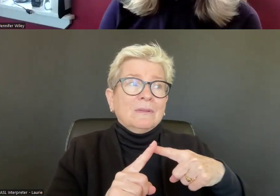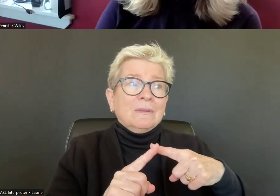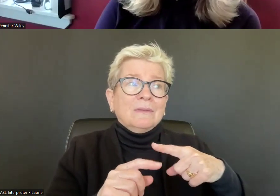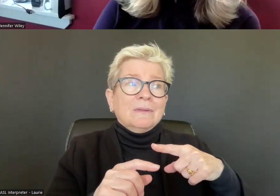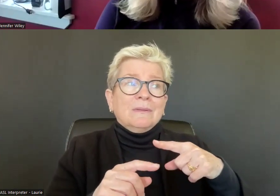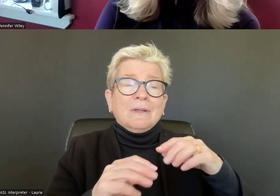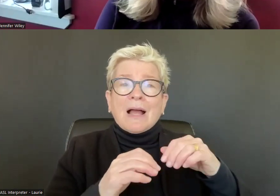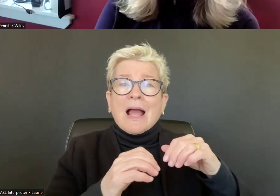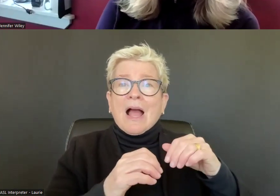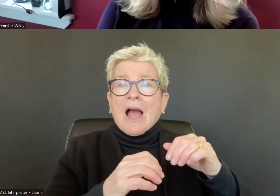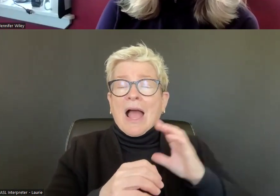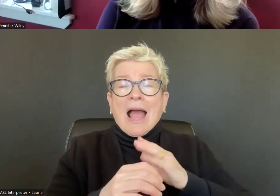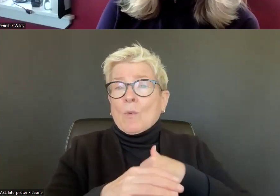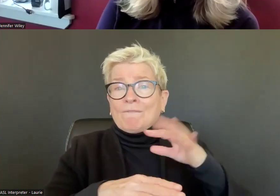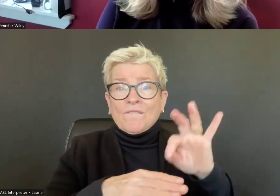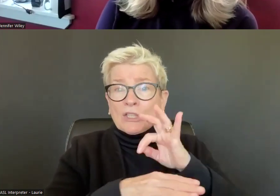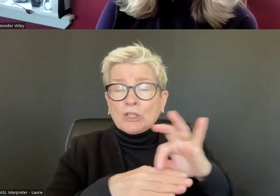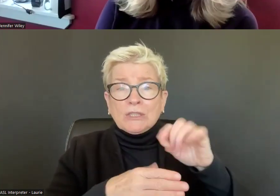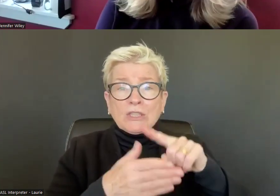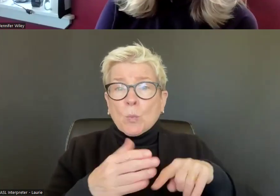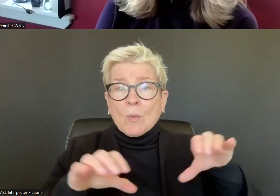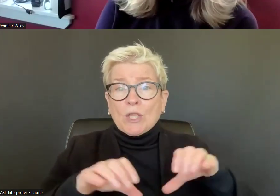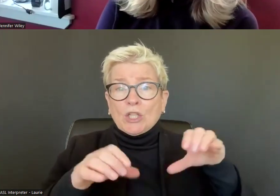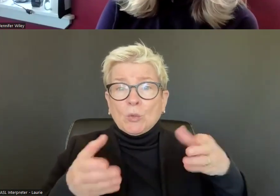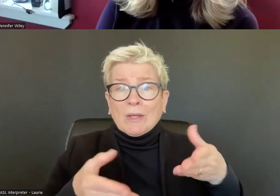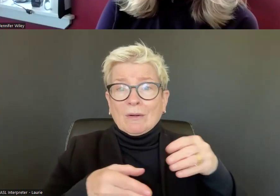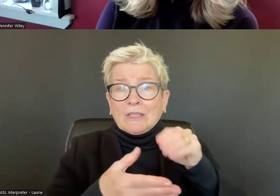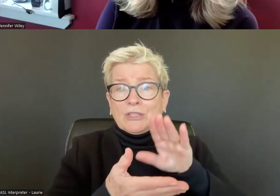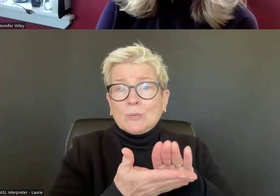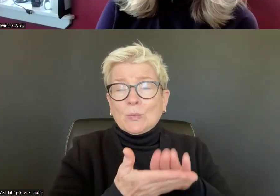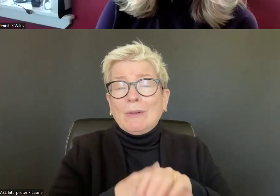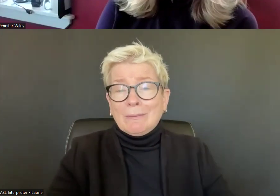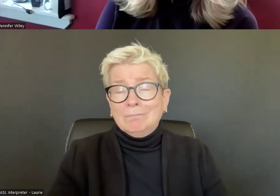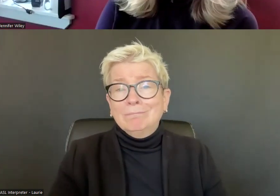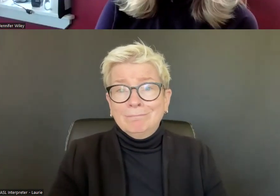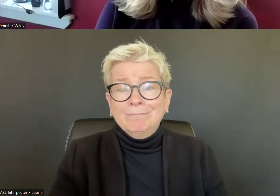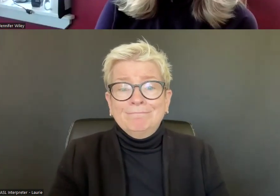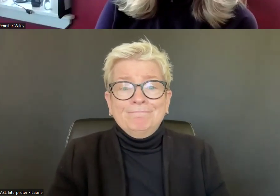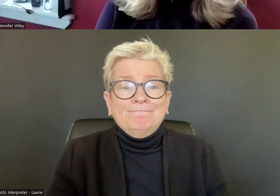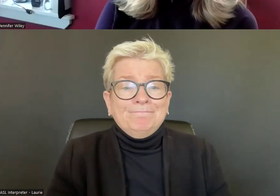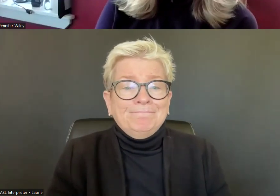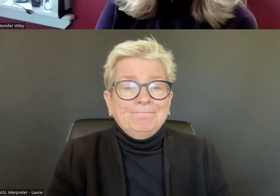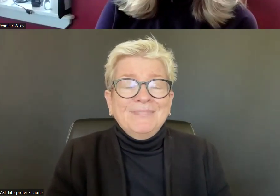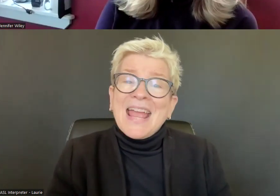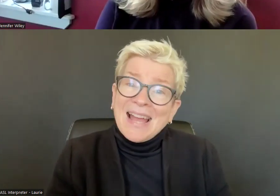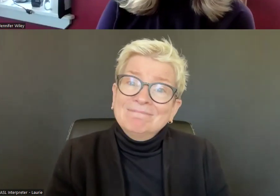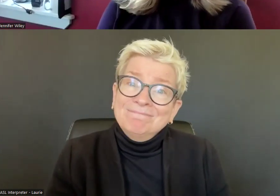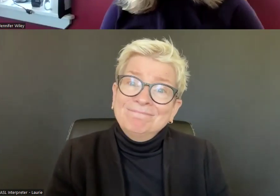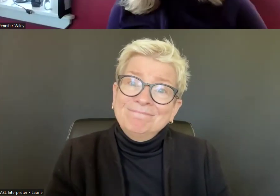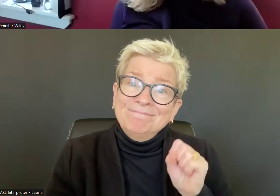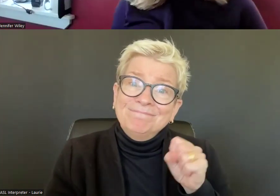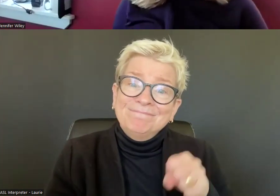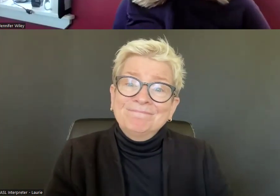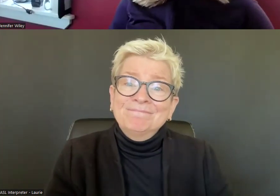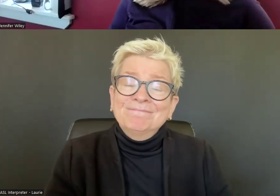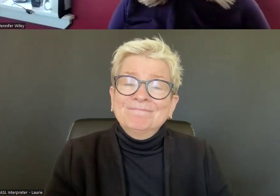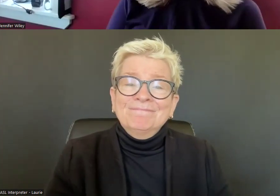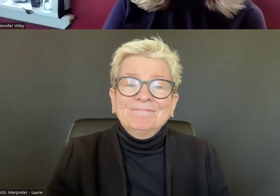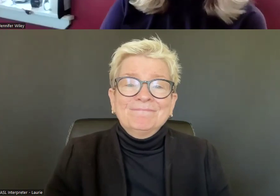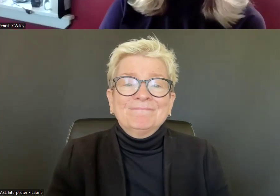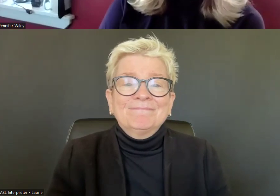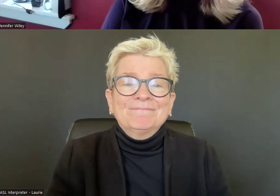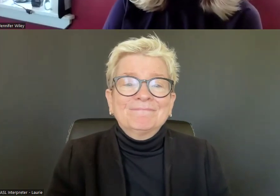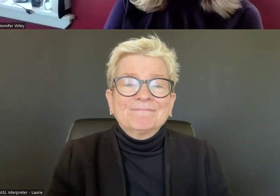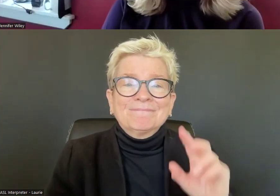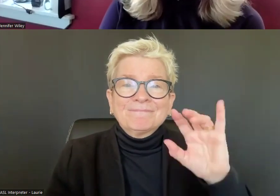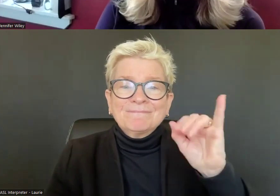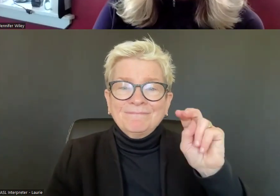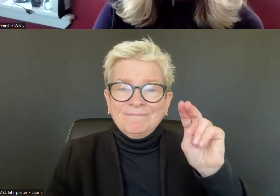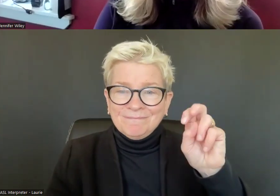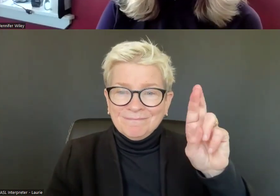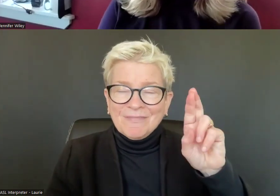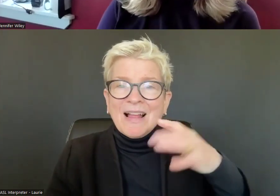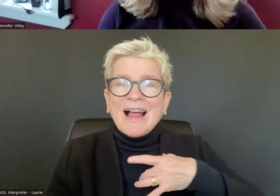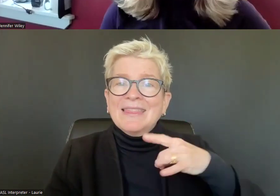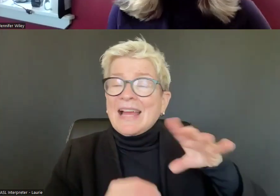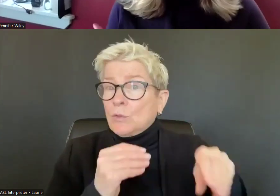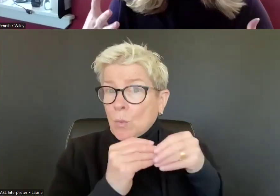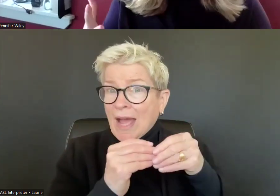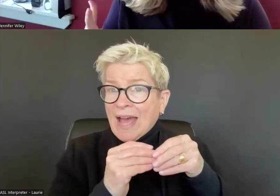things that we do at the school; so yeah I would add on if I may that once we get up